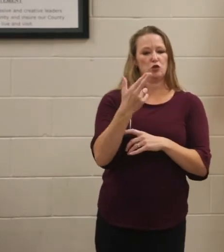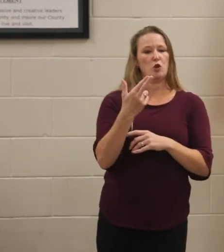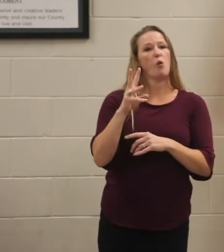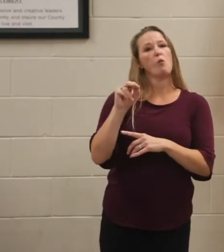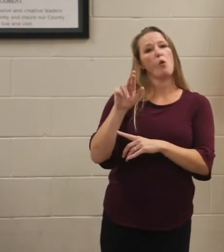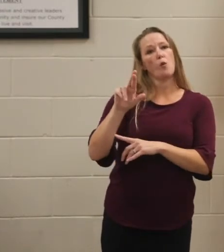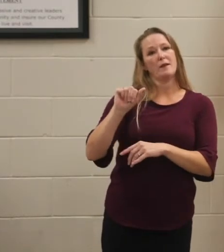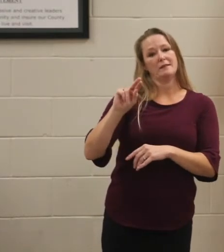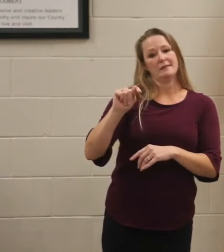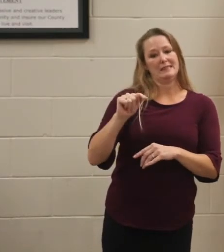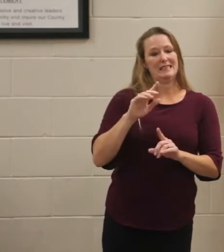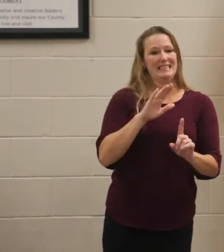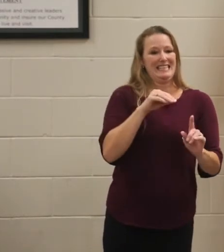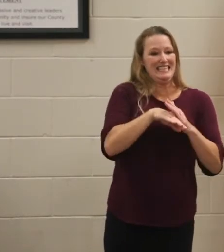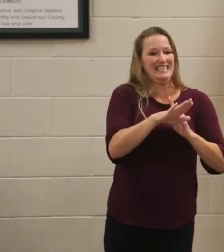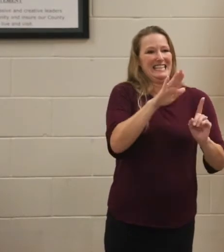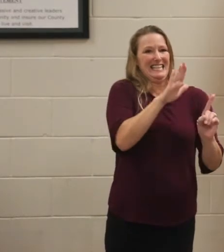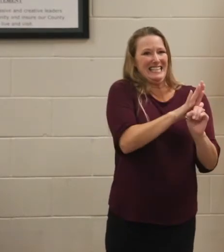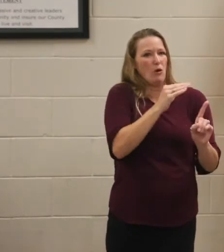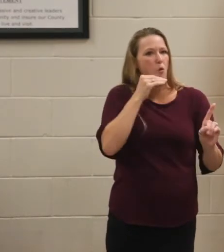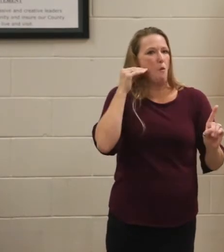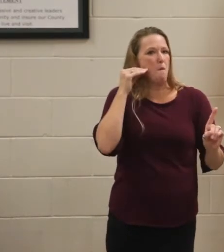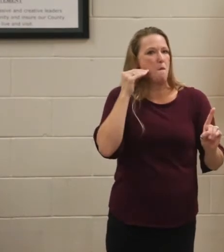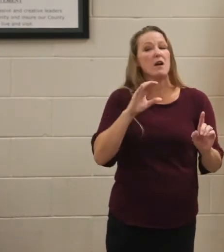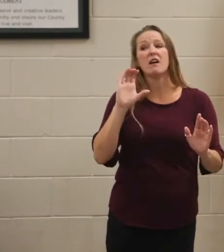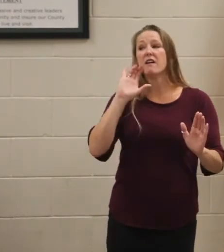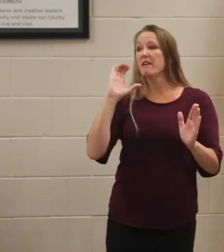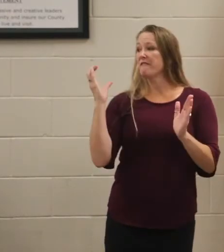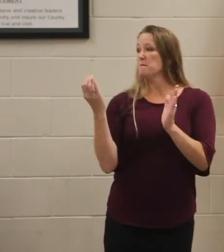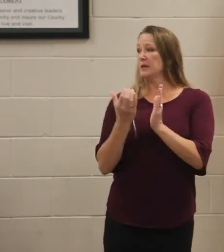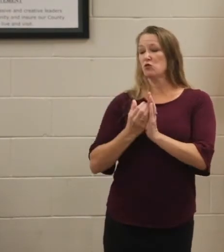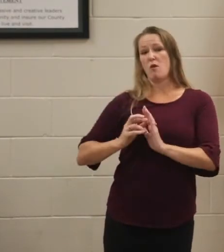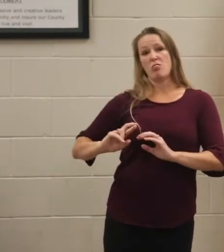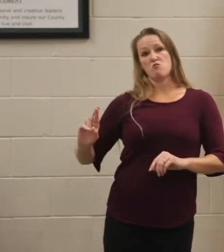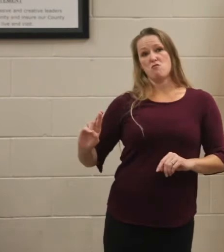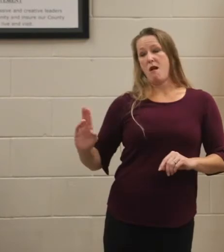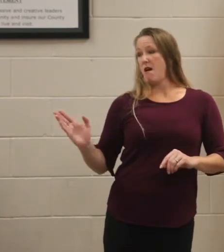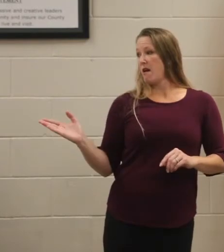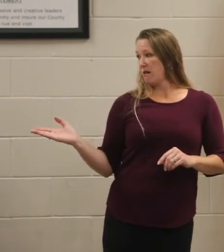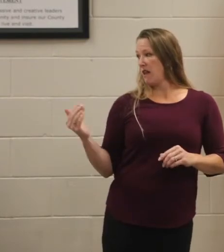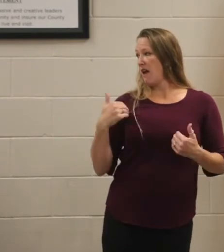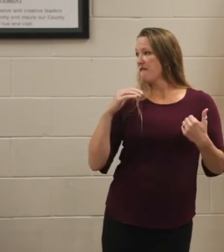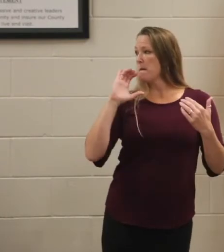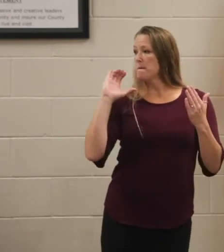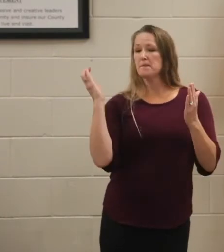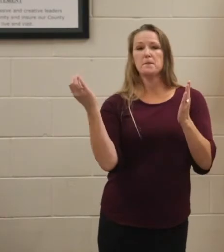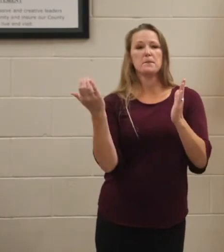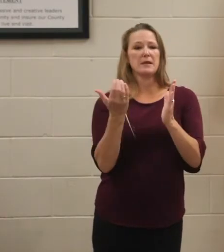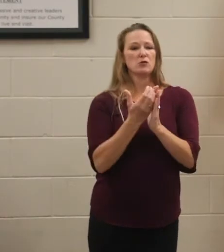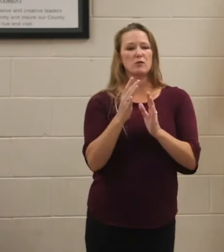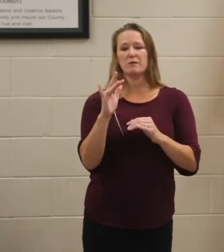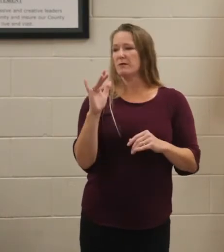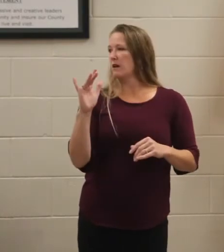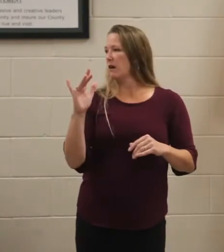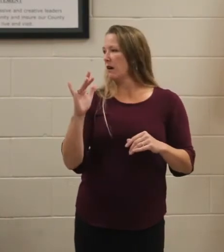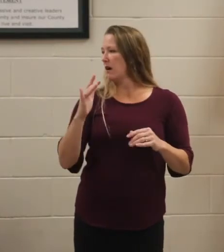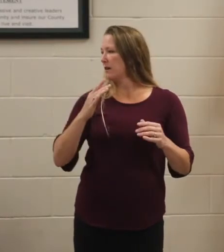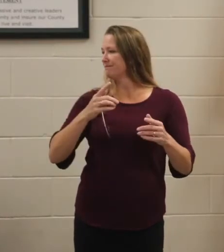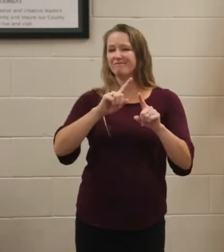The photo to my right has a picture of weapons.